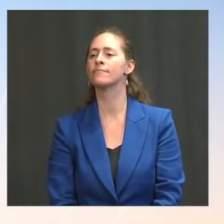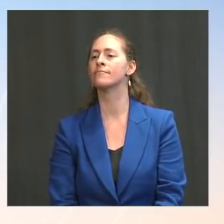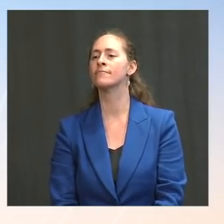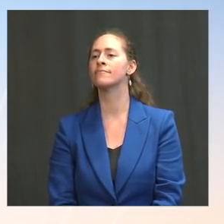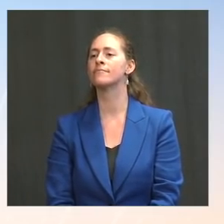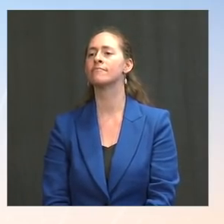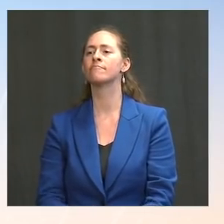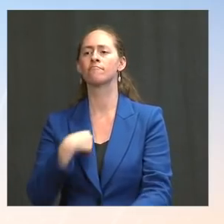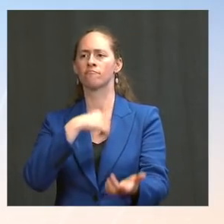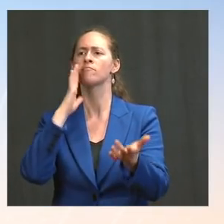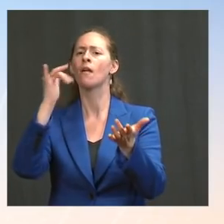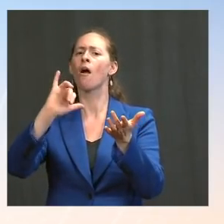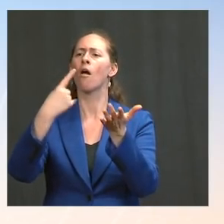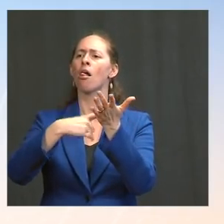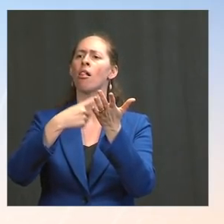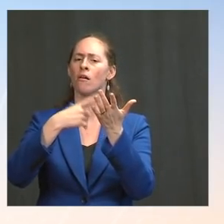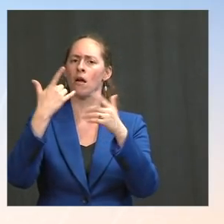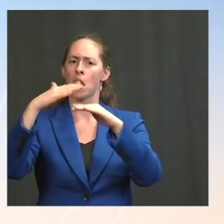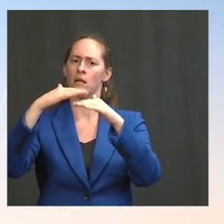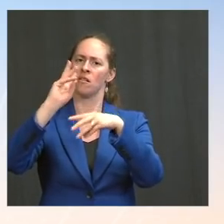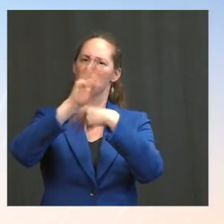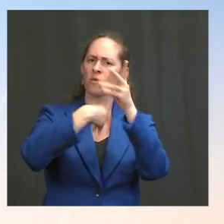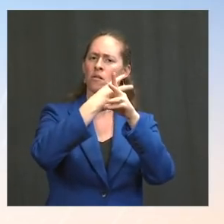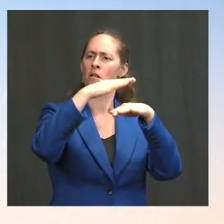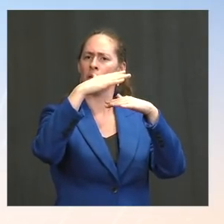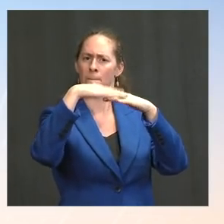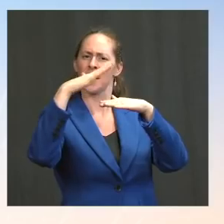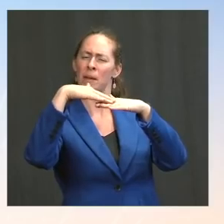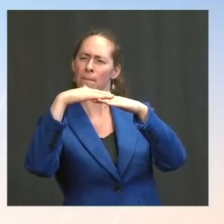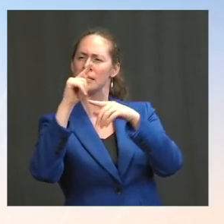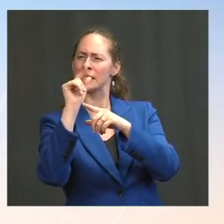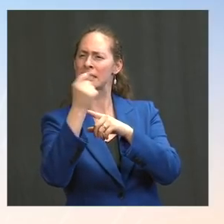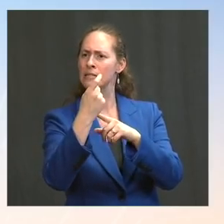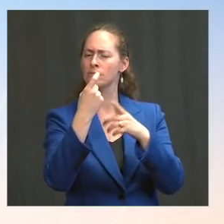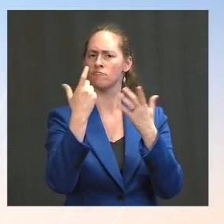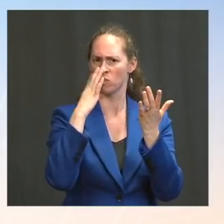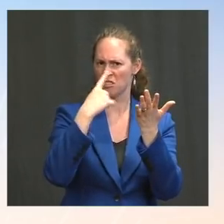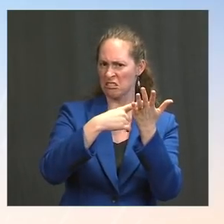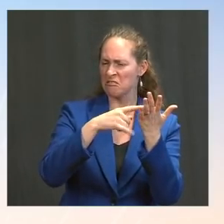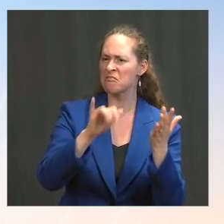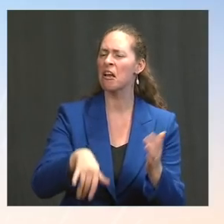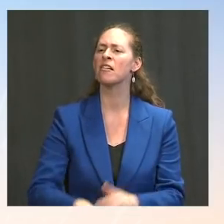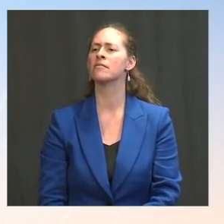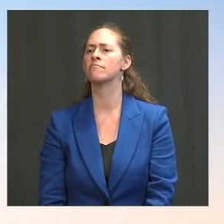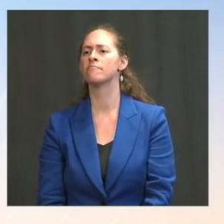and moving that across the finish line. I will note -- and he touched on this a bit, but we are quite encouraged --